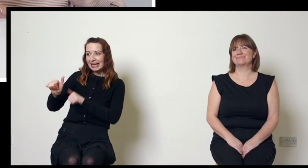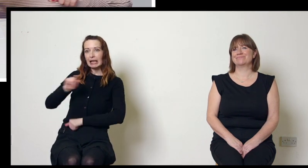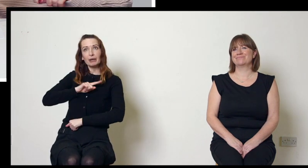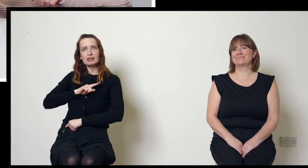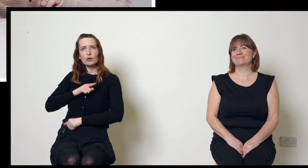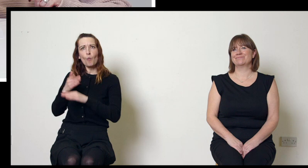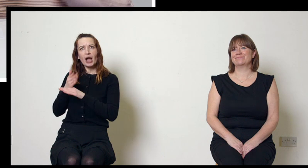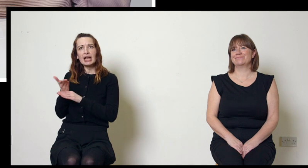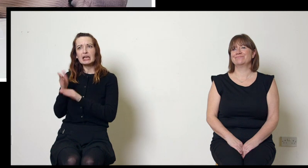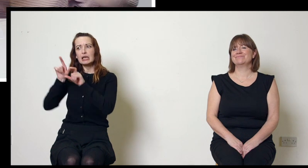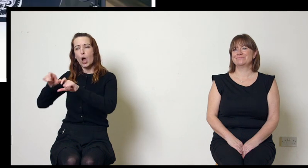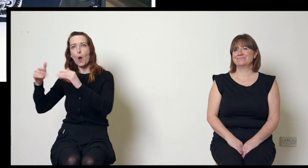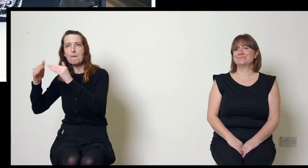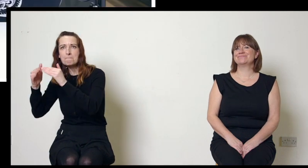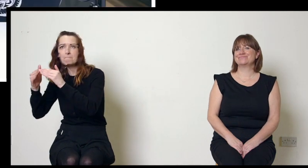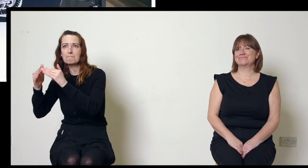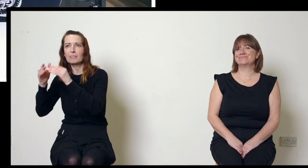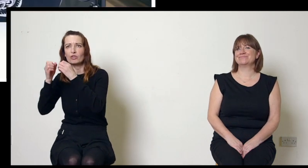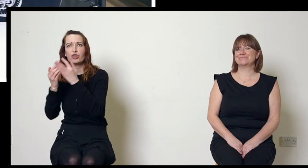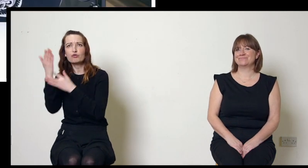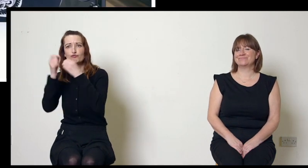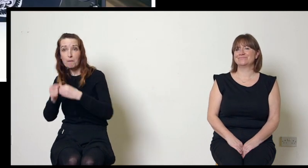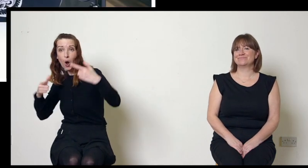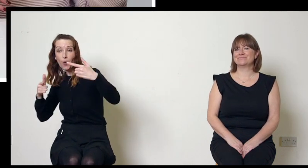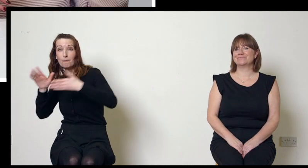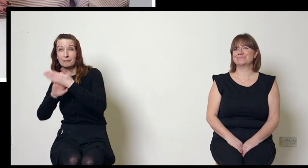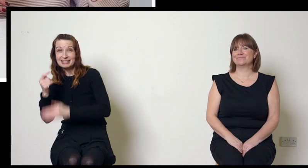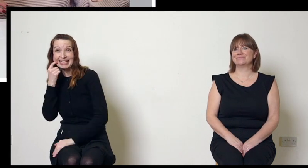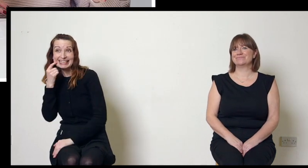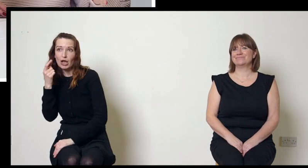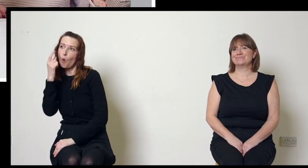more and we're dialling in more…” you know, all of it and you could then attend an event online